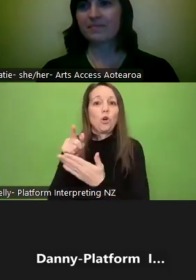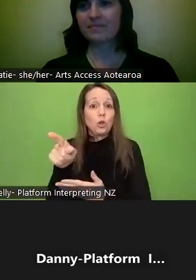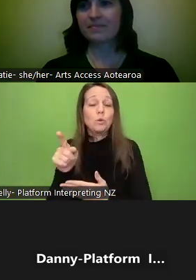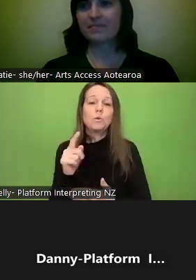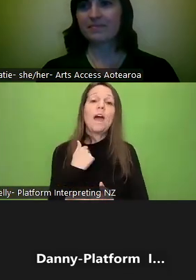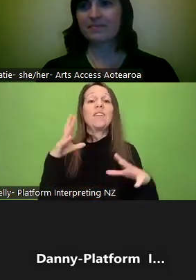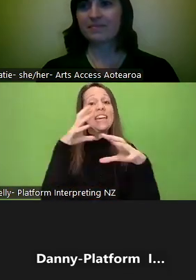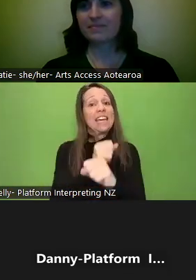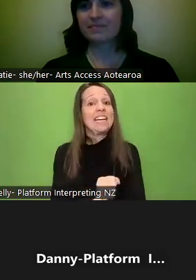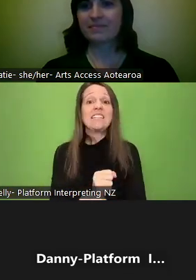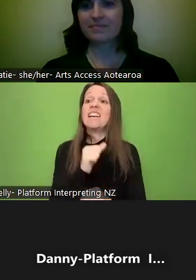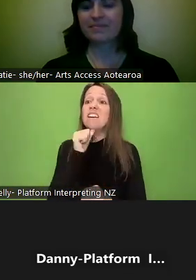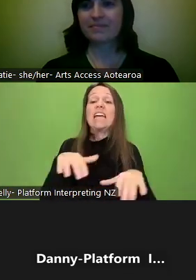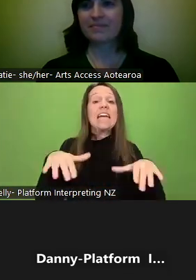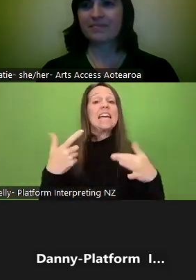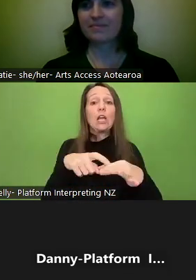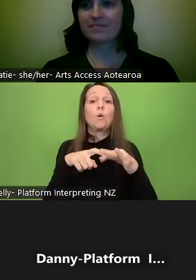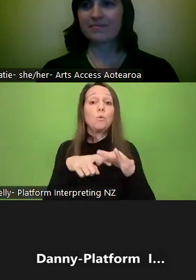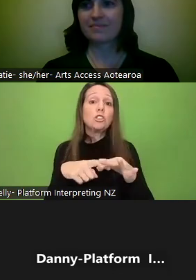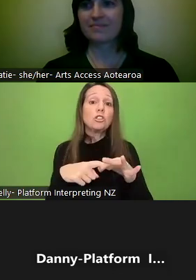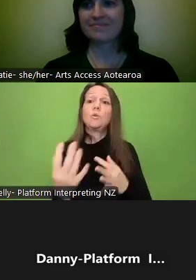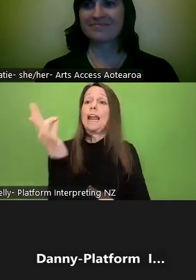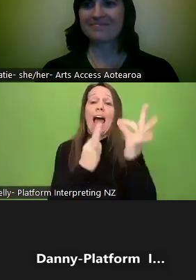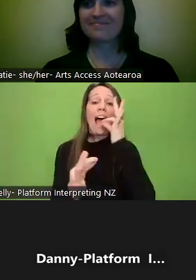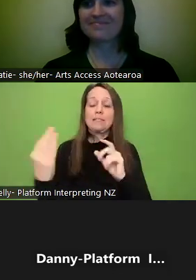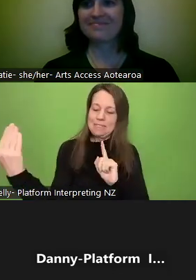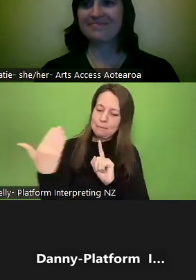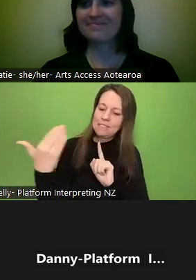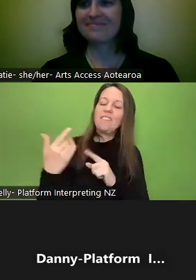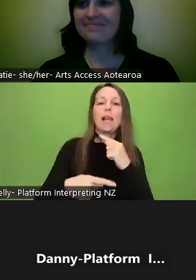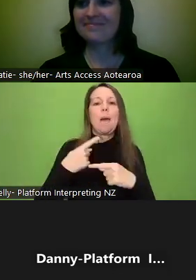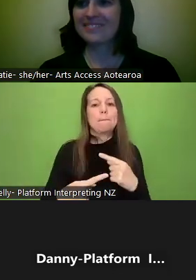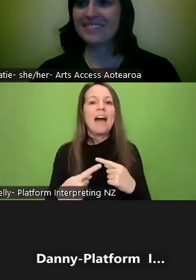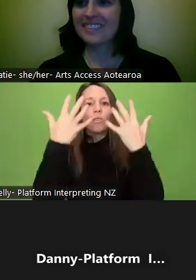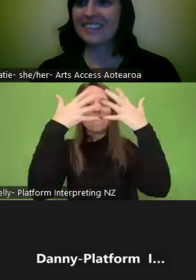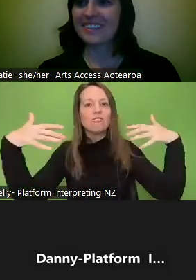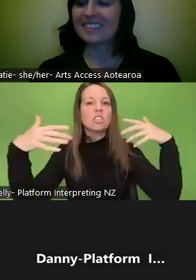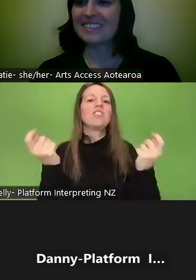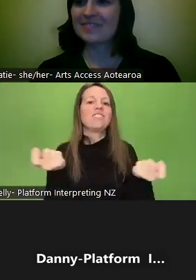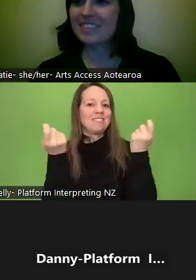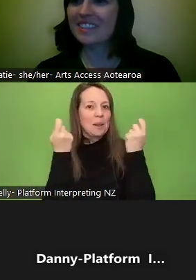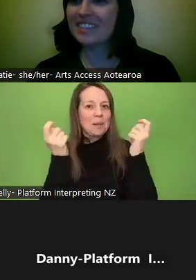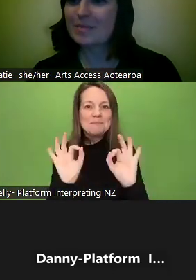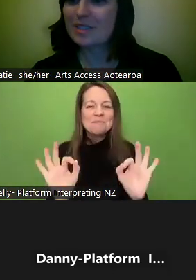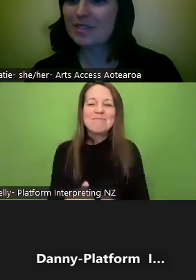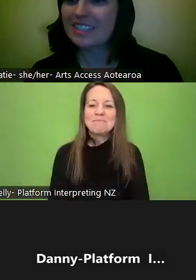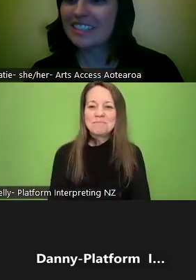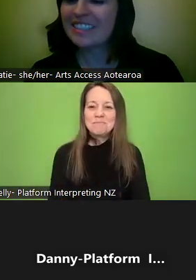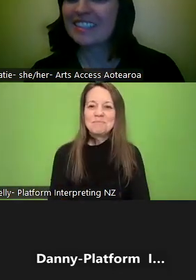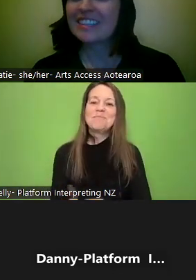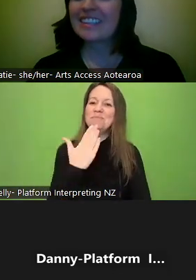that you have that might be Fringe-specific. Awesome. Well, thanks so much, Vanessa.